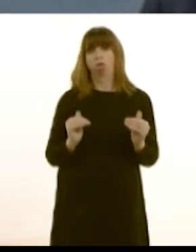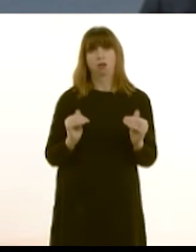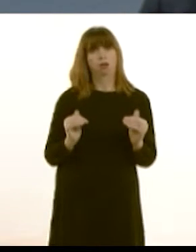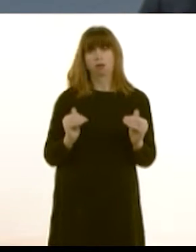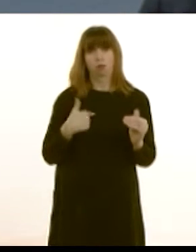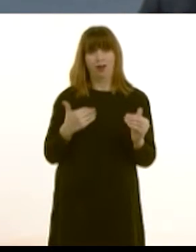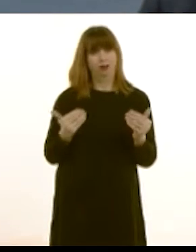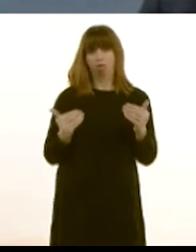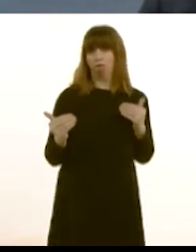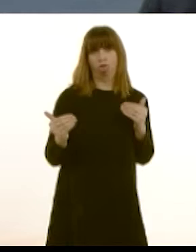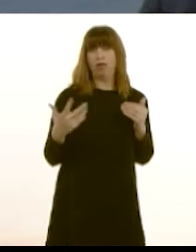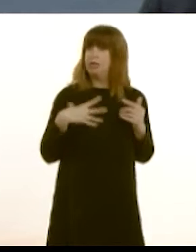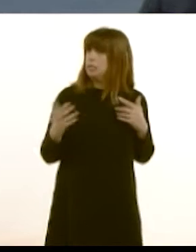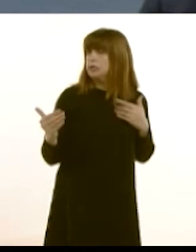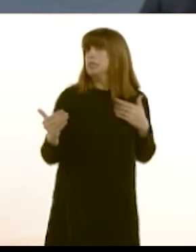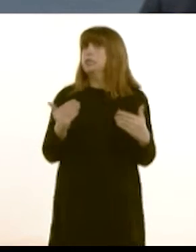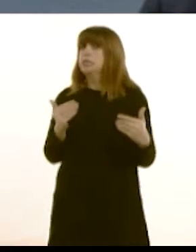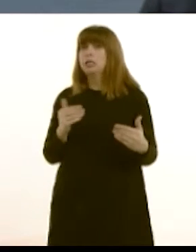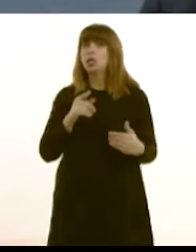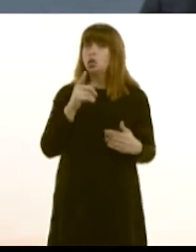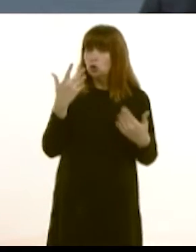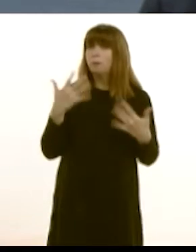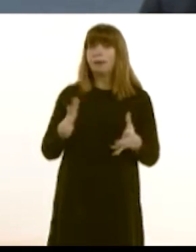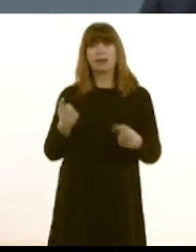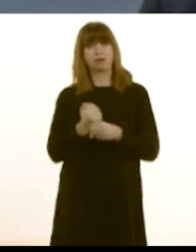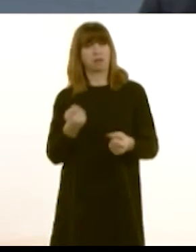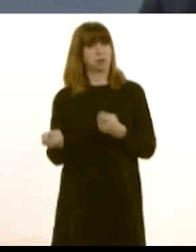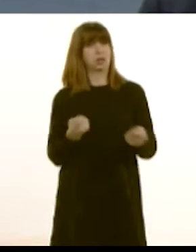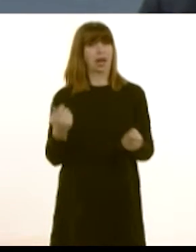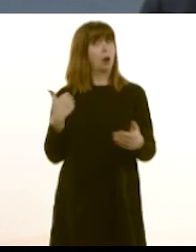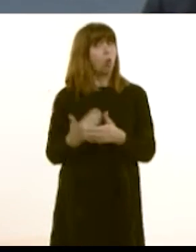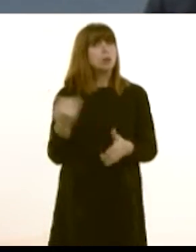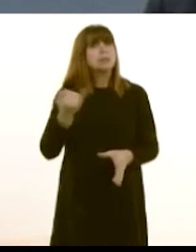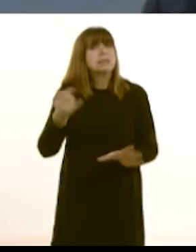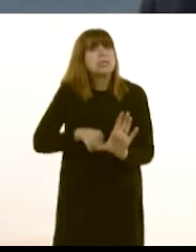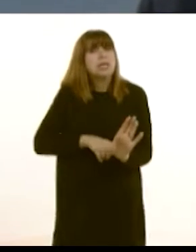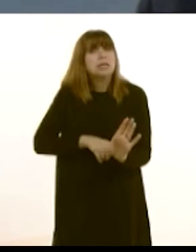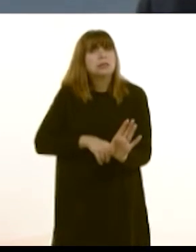Now, you have had 16 years. That is the second longest-running Government in modern history.